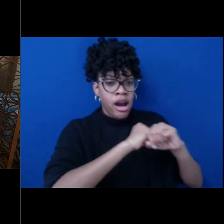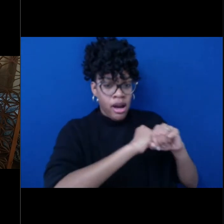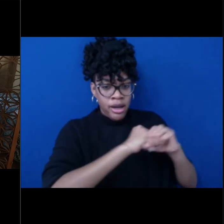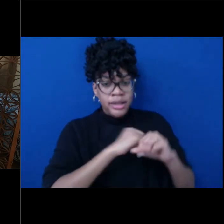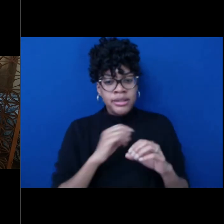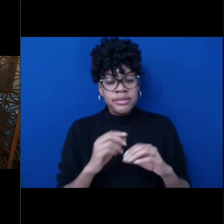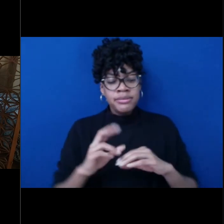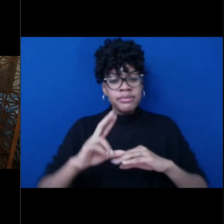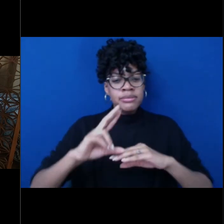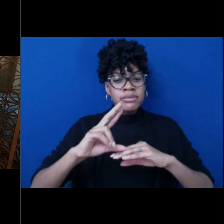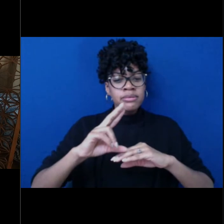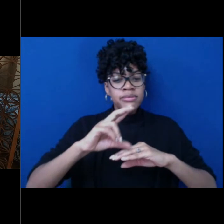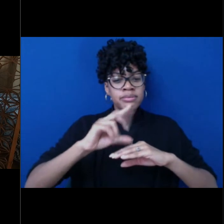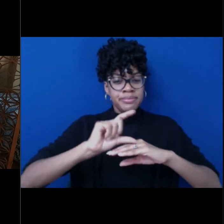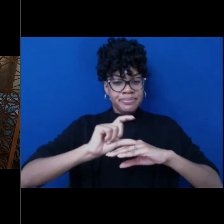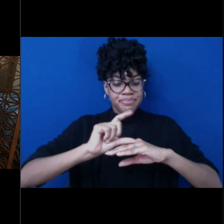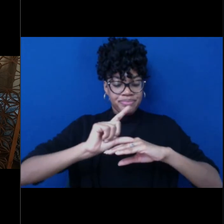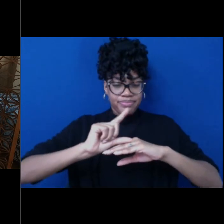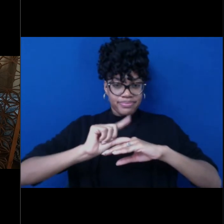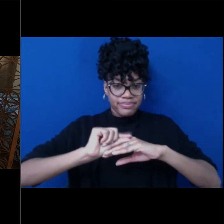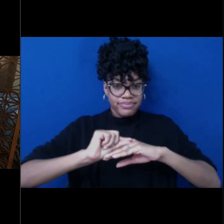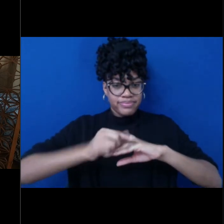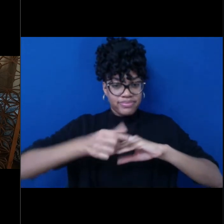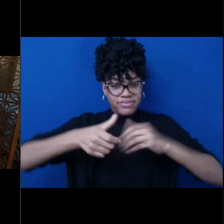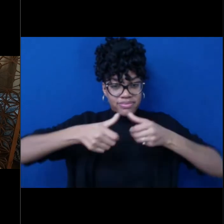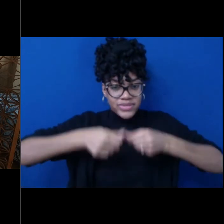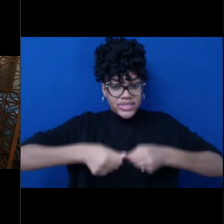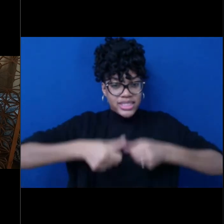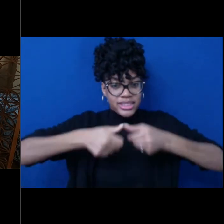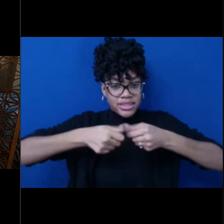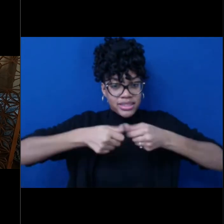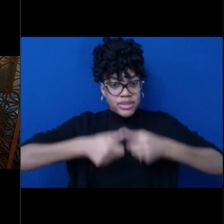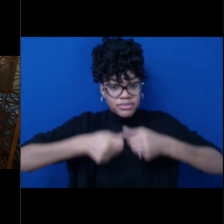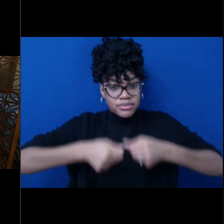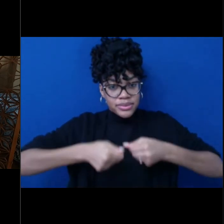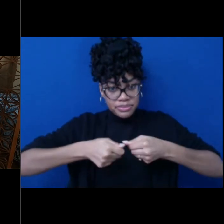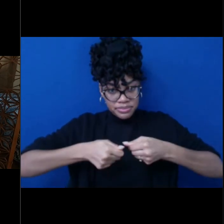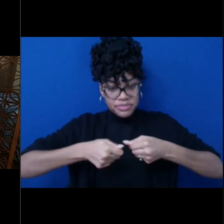and we're going to push it down with our fingers. And we are going to firmly attach it